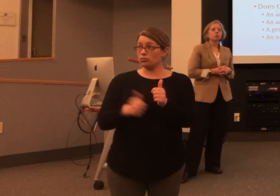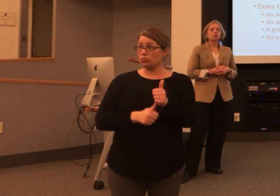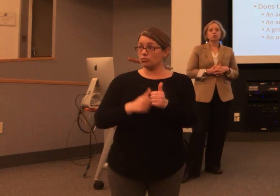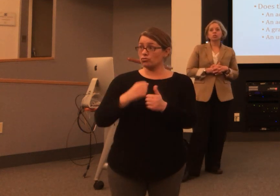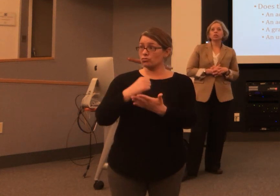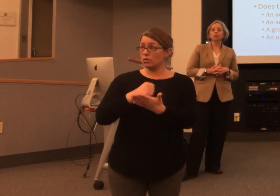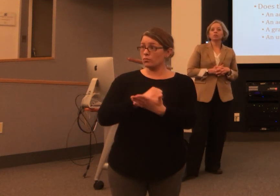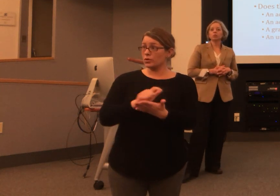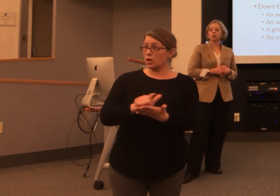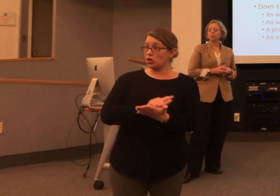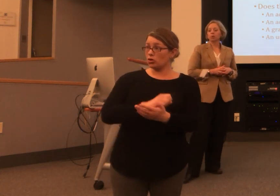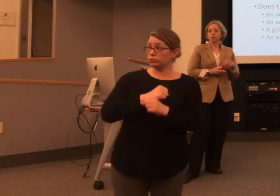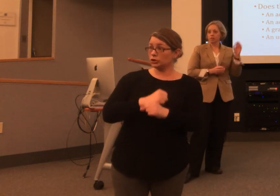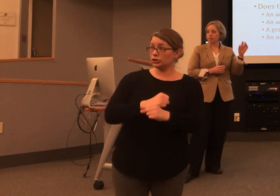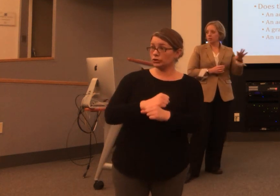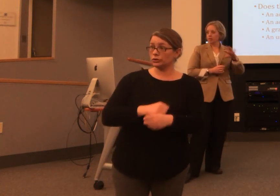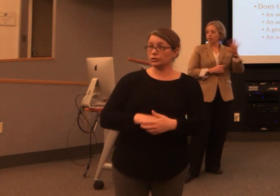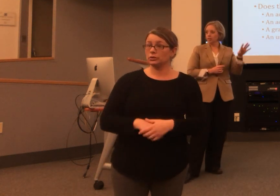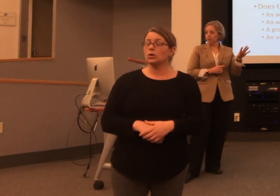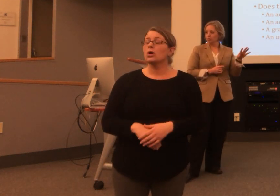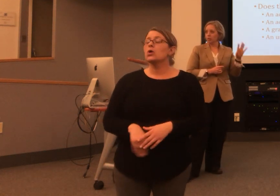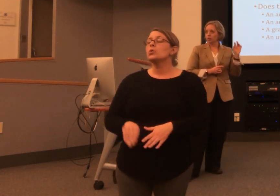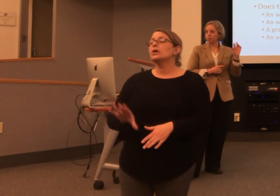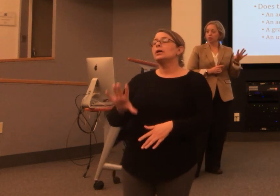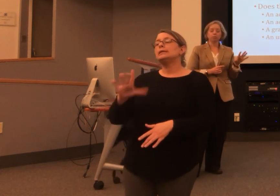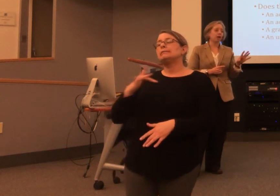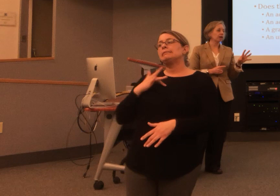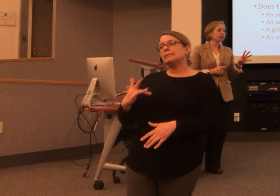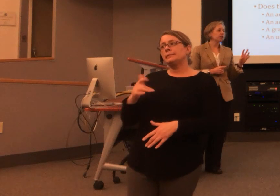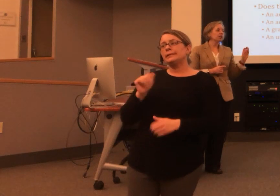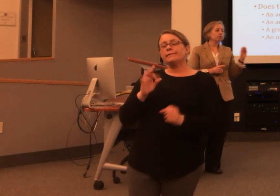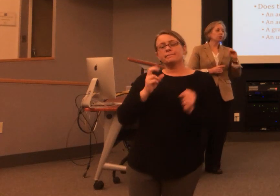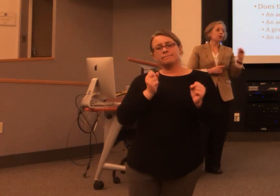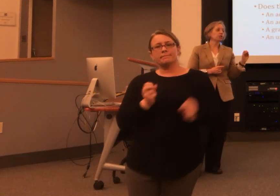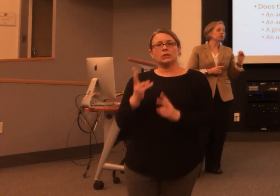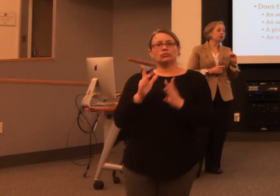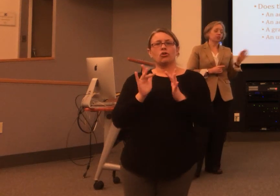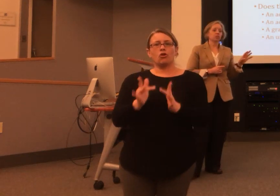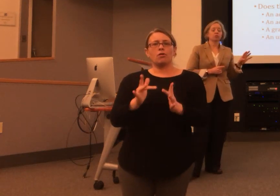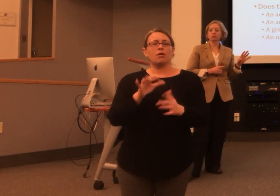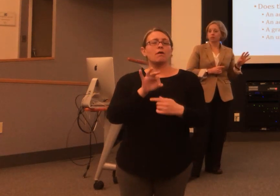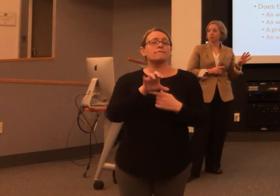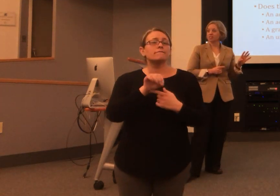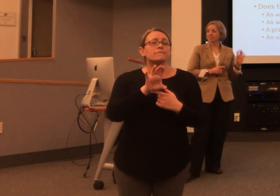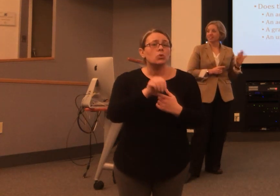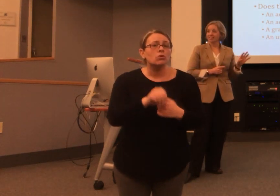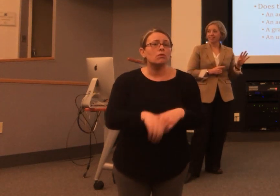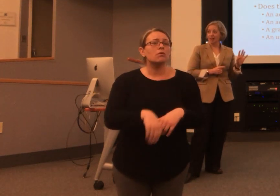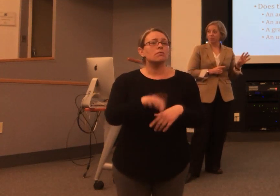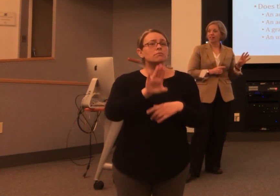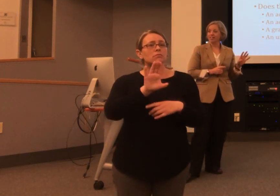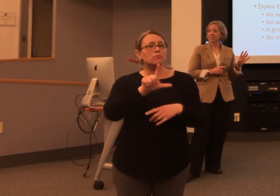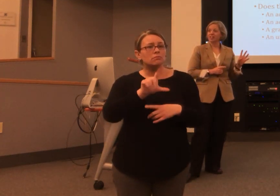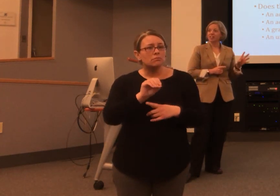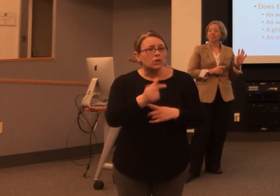So usually if you are posting something on an online forum or a blog, if you actually look at the Terms of Use on that page,